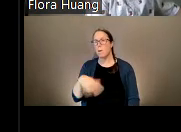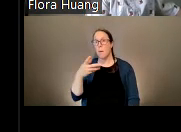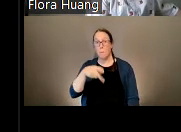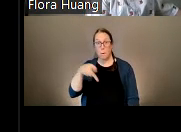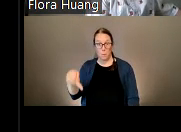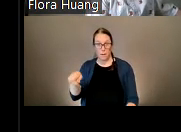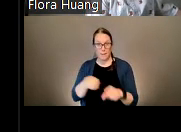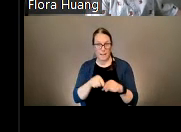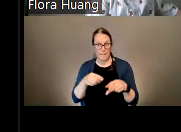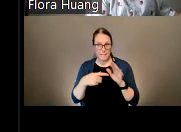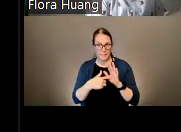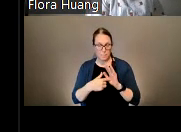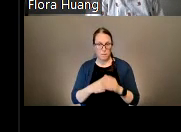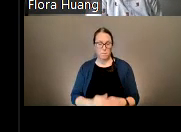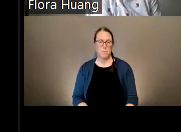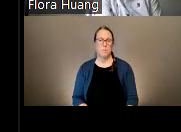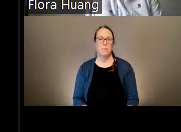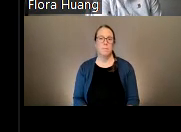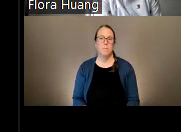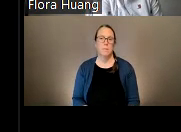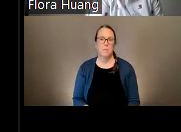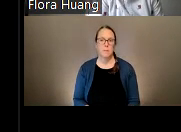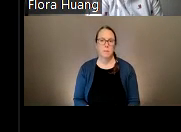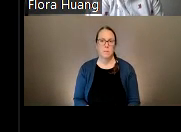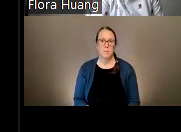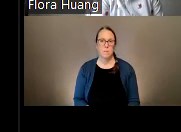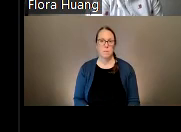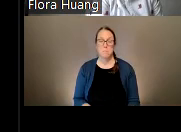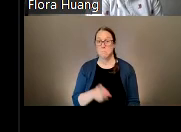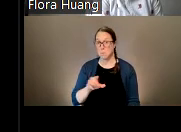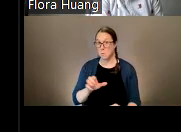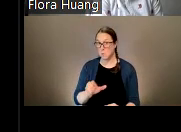So you are doing a presentation and you are interested